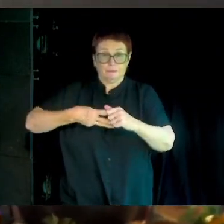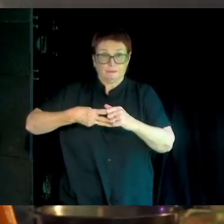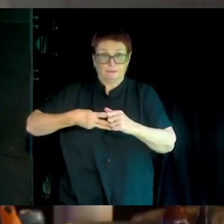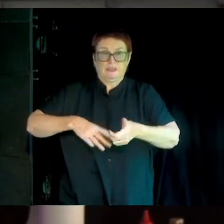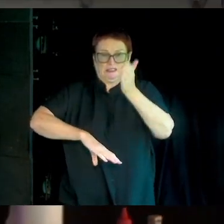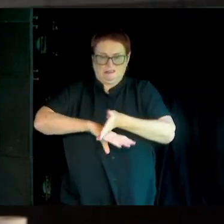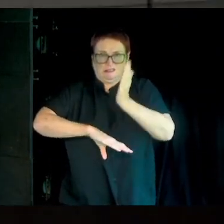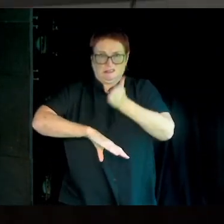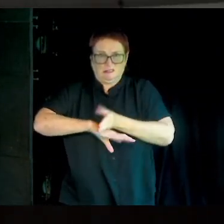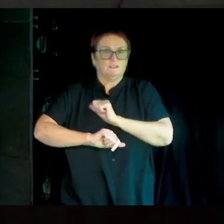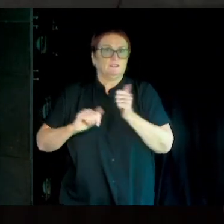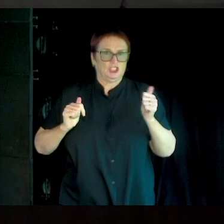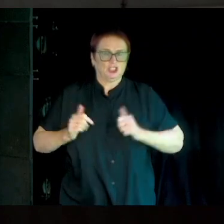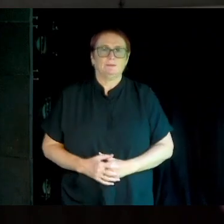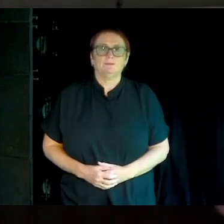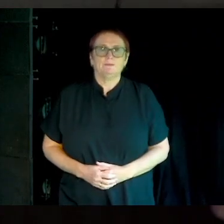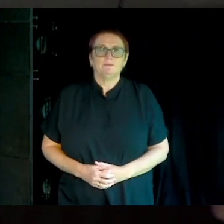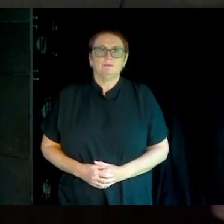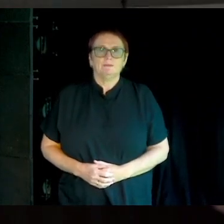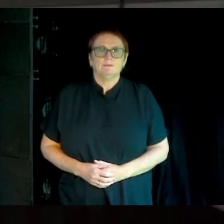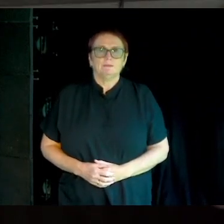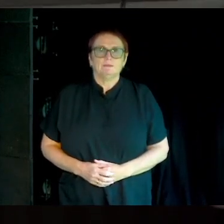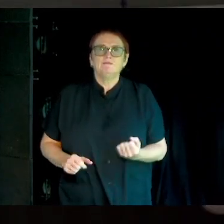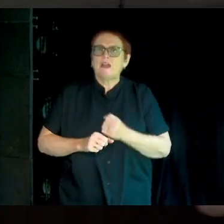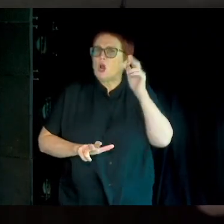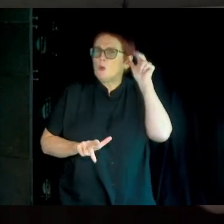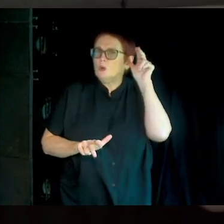that's it okay you want to try that